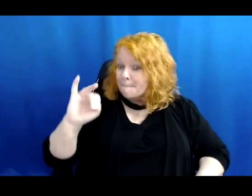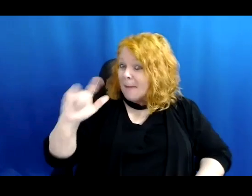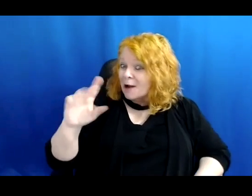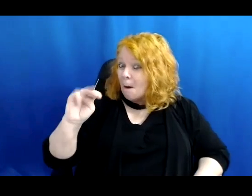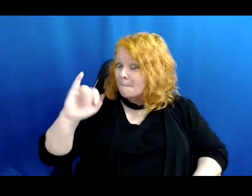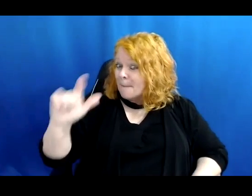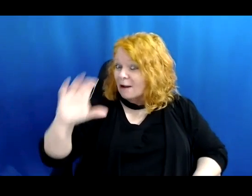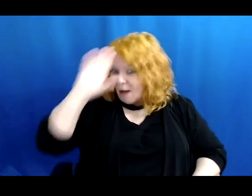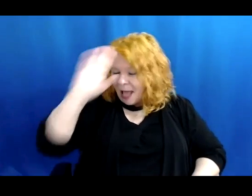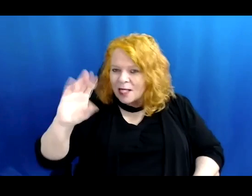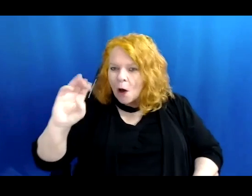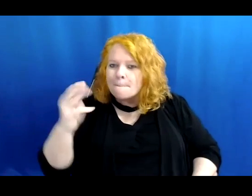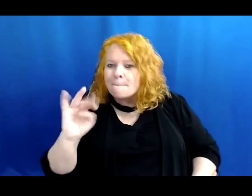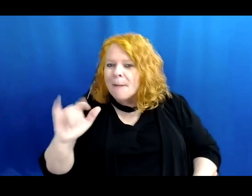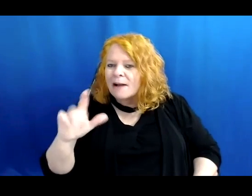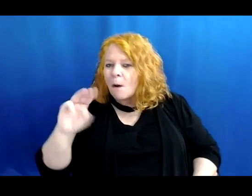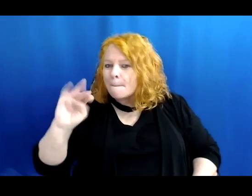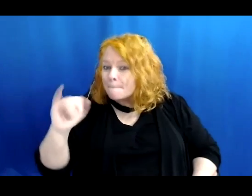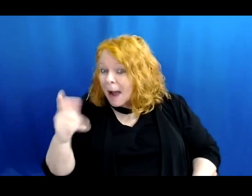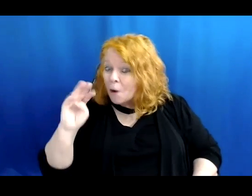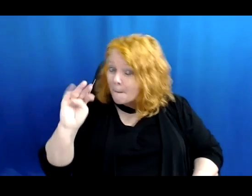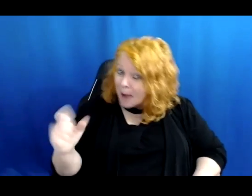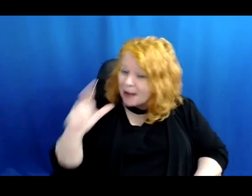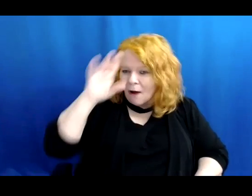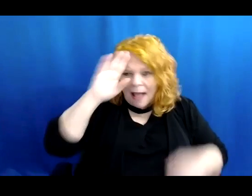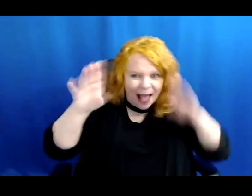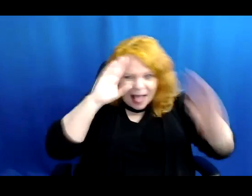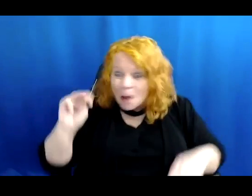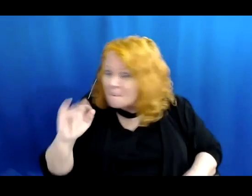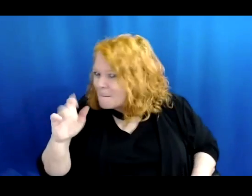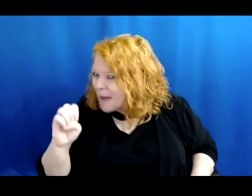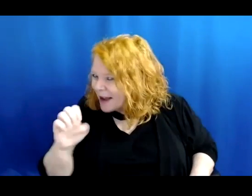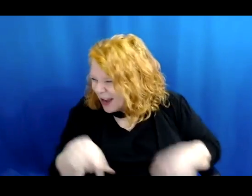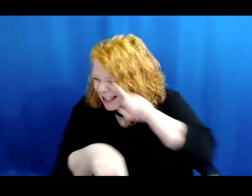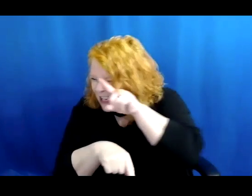Michael, Michael, hello Michael. Yes Michael, it's you, it is your turn.